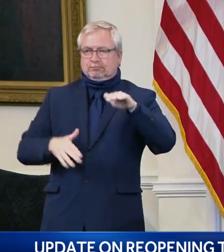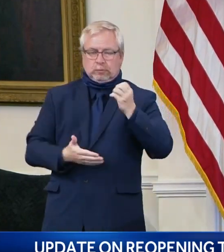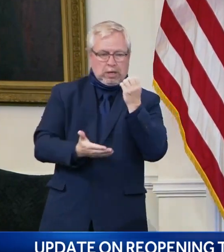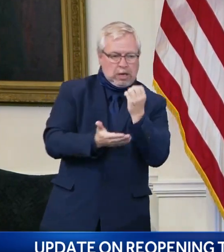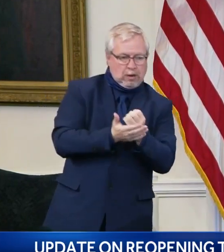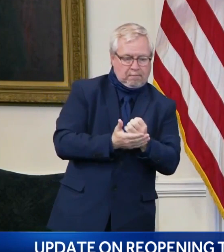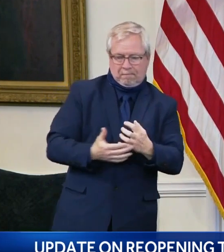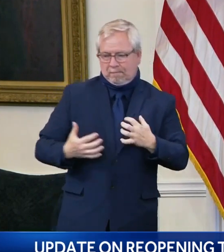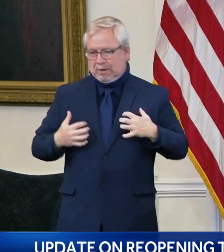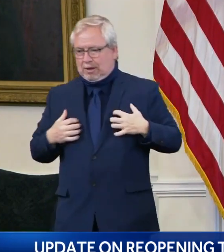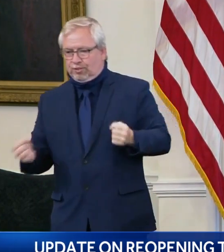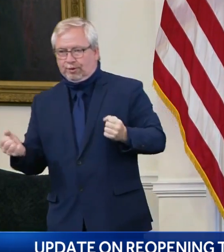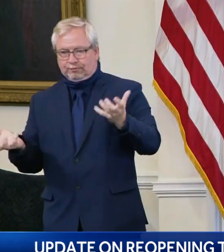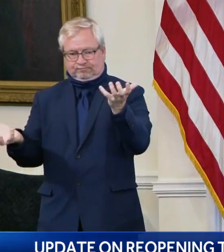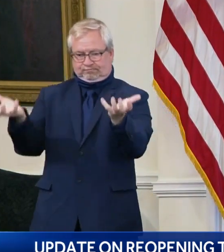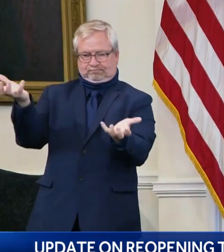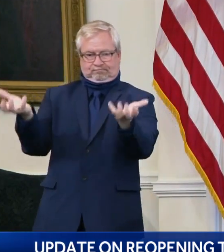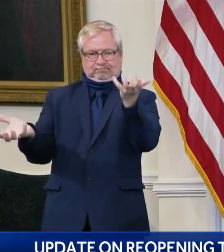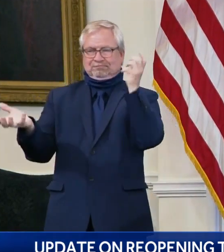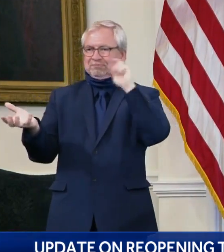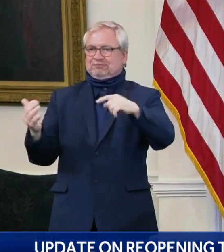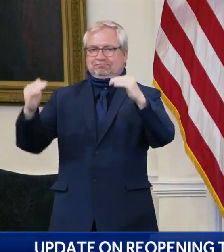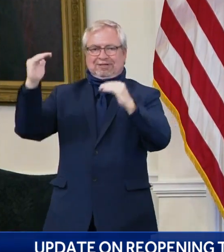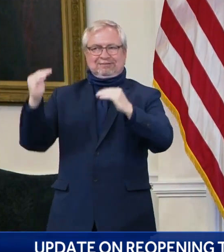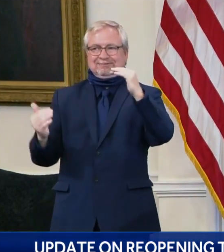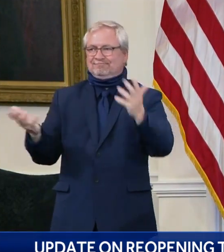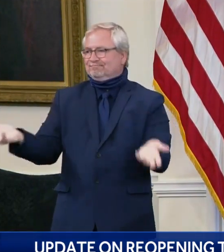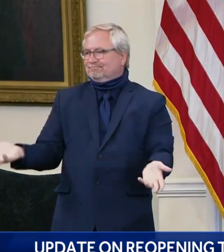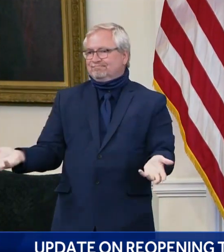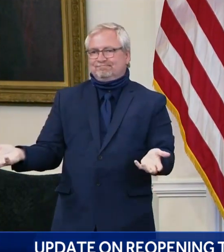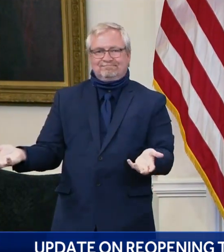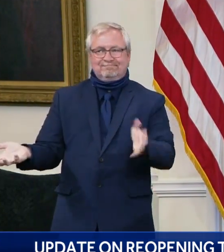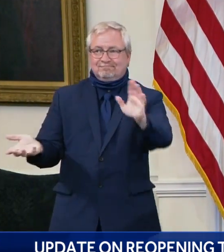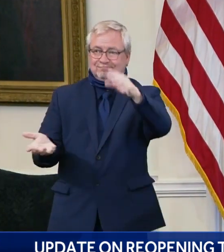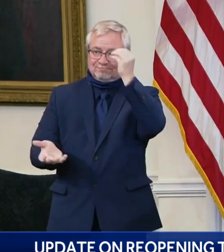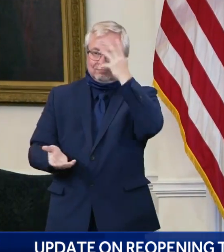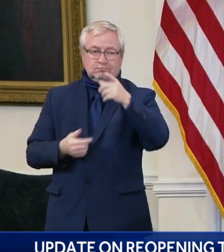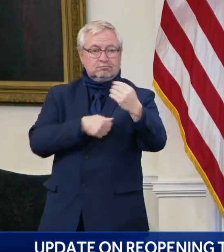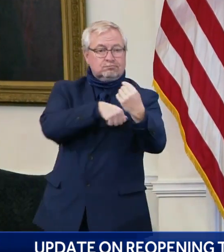WE ARE TRYING TO TAKE INTO CONSIDERATION THE ECONOMIC AND HEALTH CONSIDERATIONS.